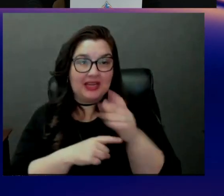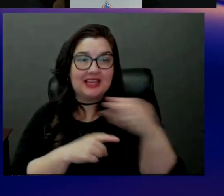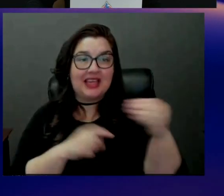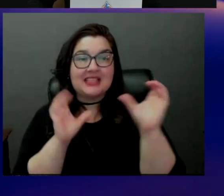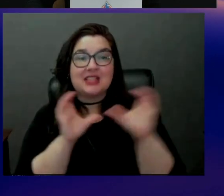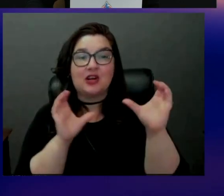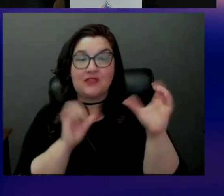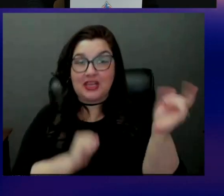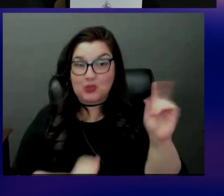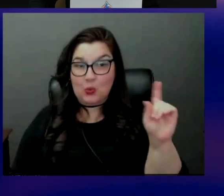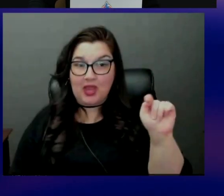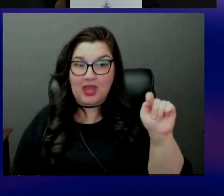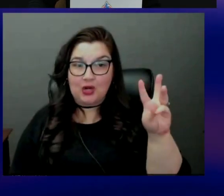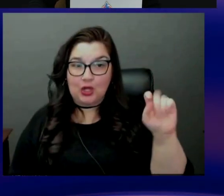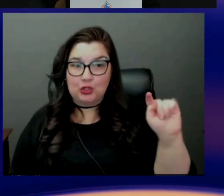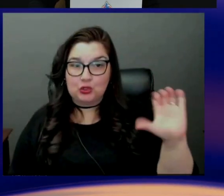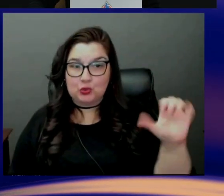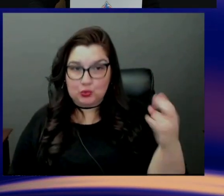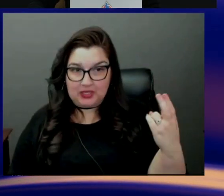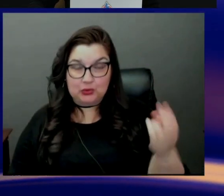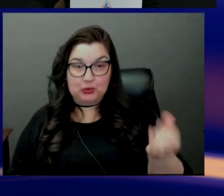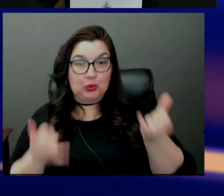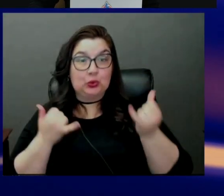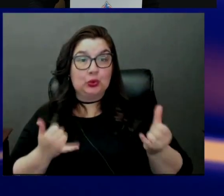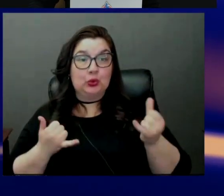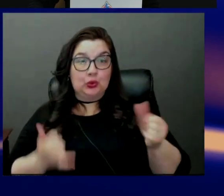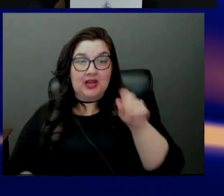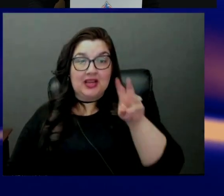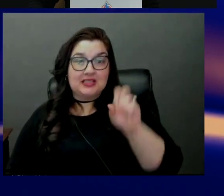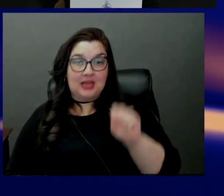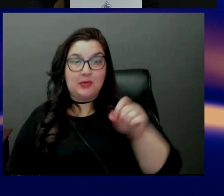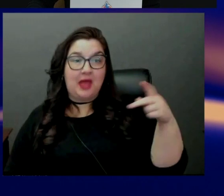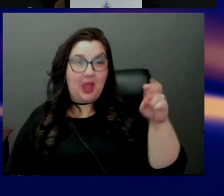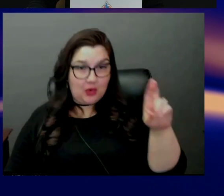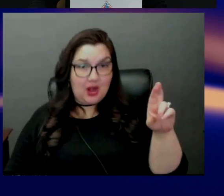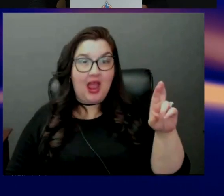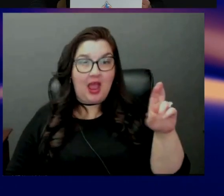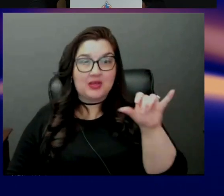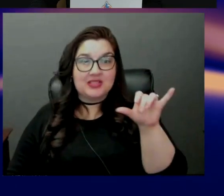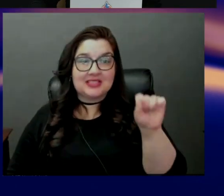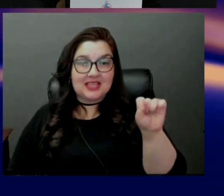We have our current AWS Power Hour SysOps show happening now. And let me go ahead and bring that back up